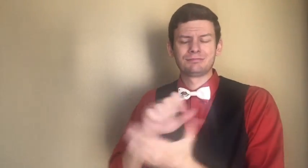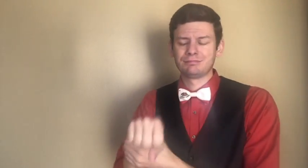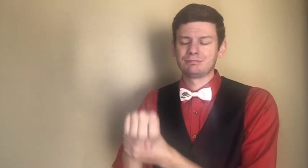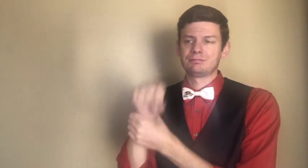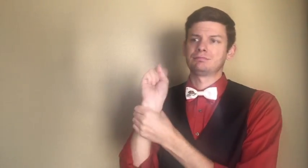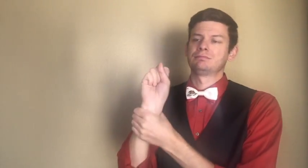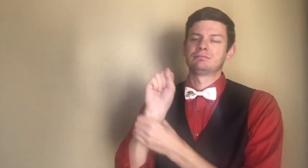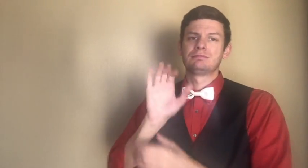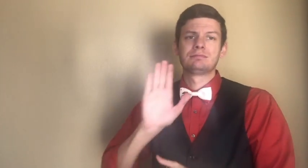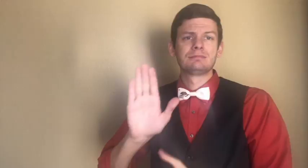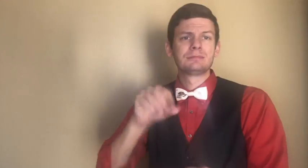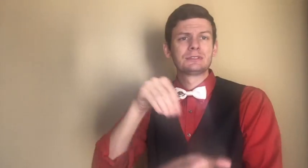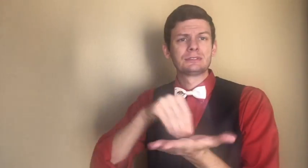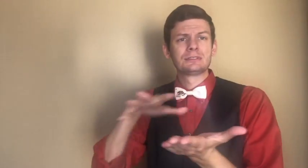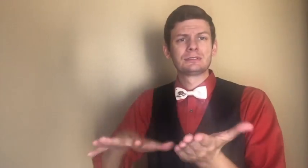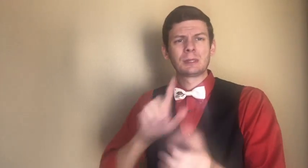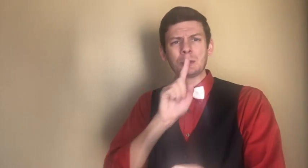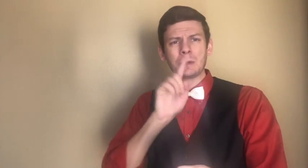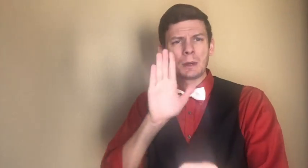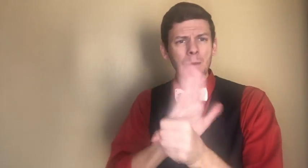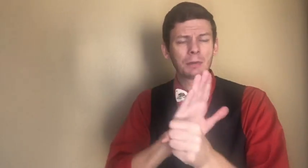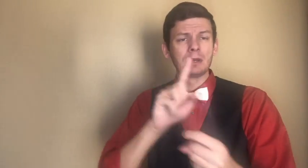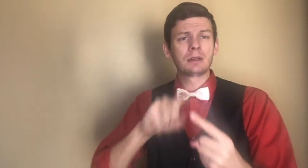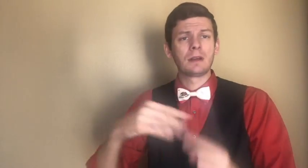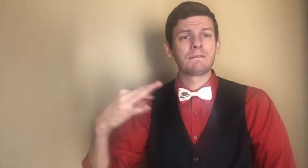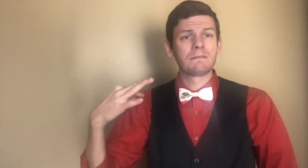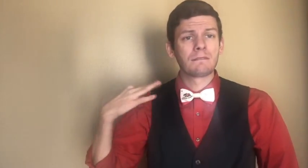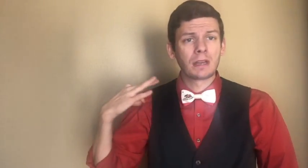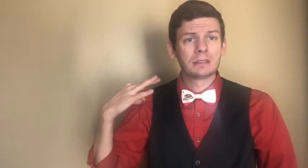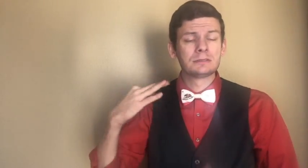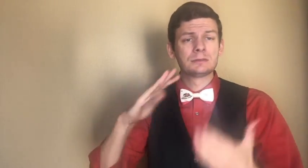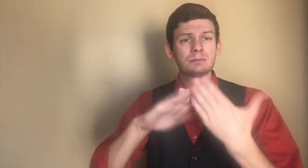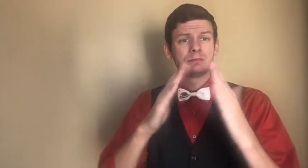Our school has been blown away with this student's